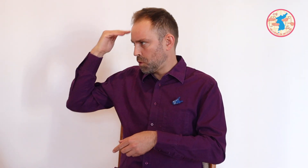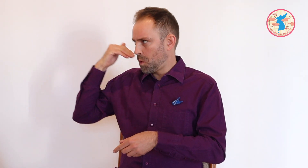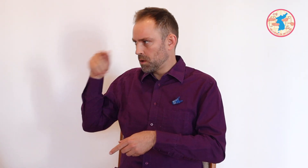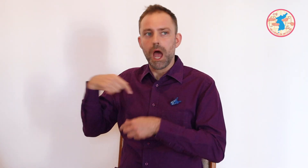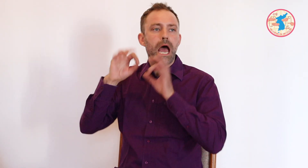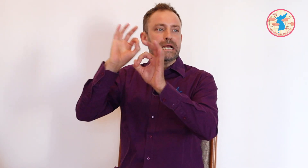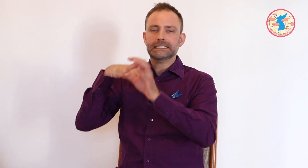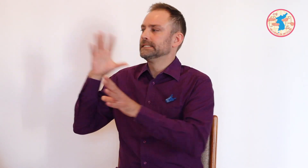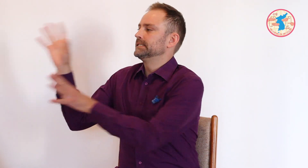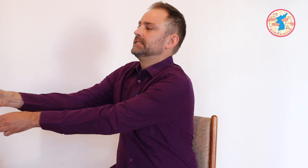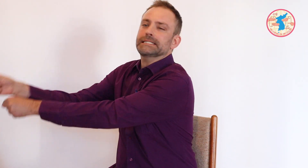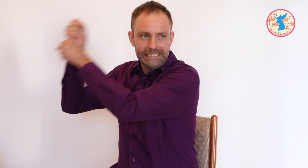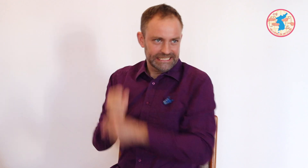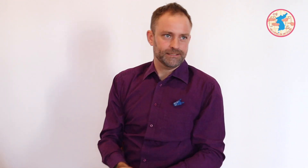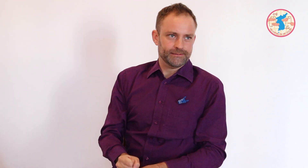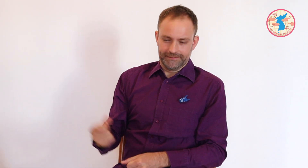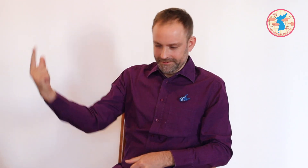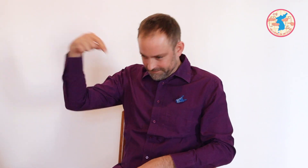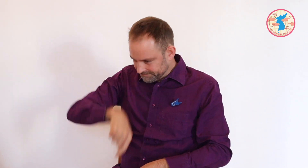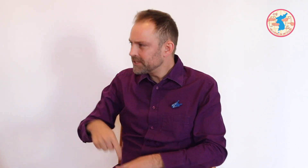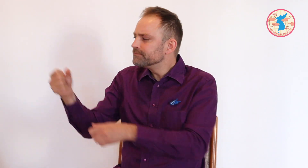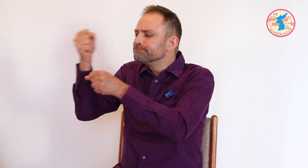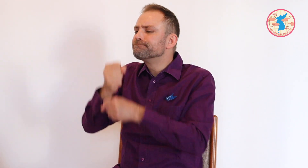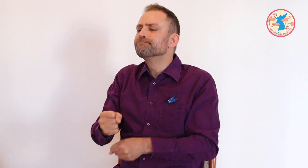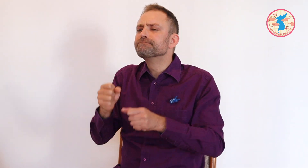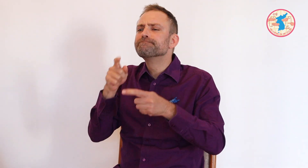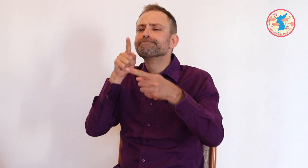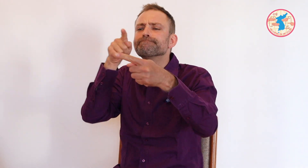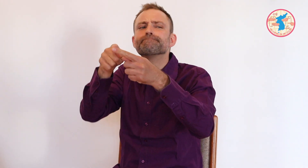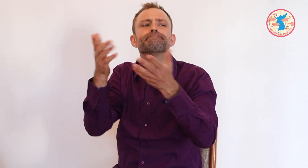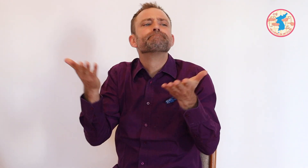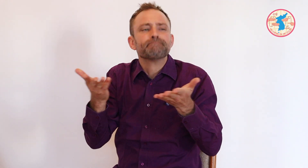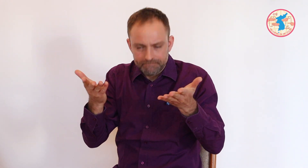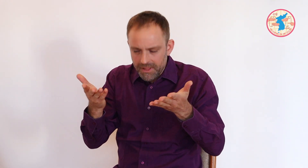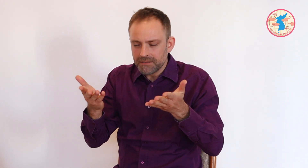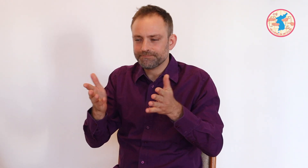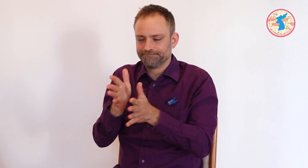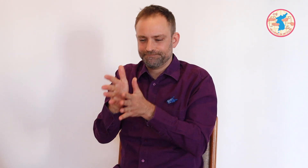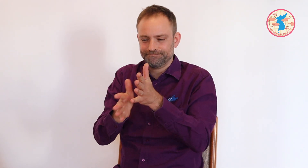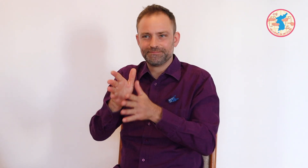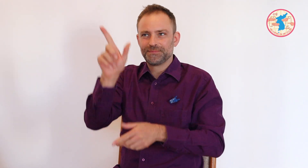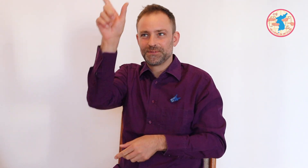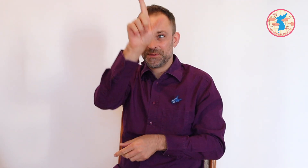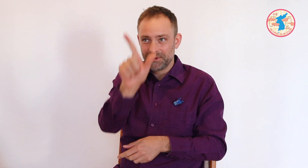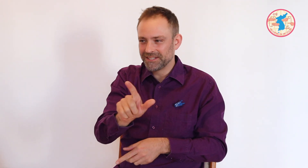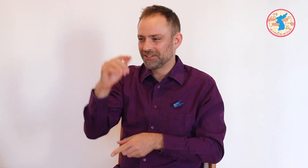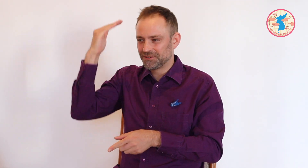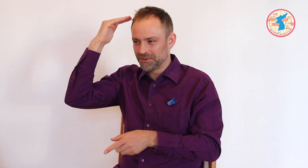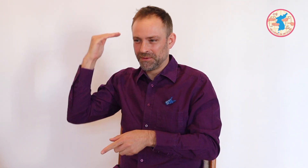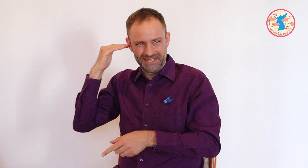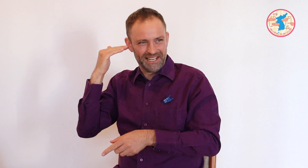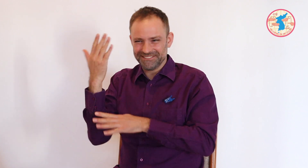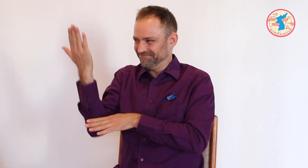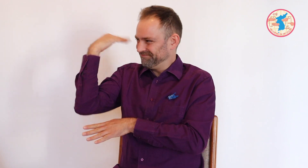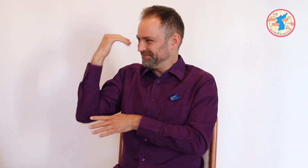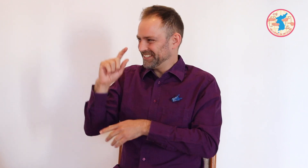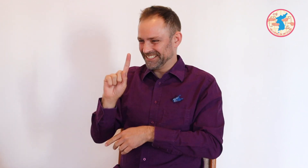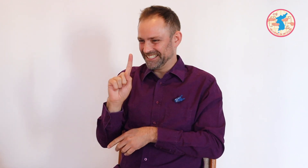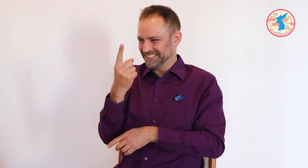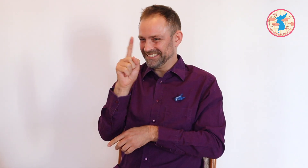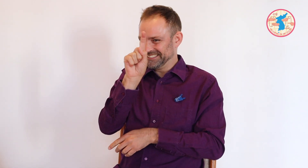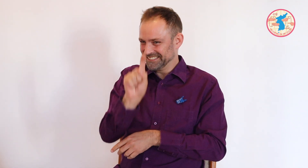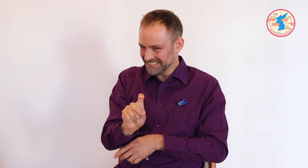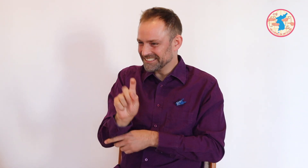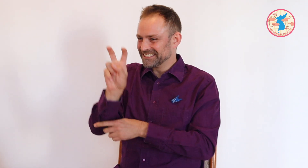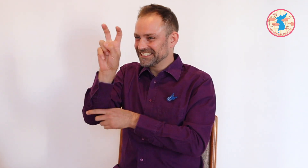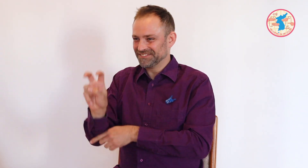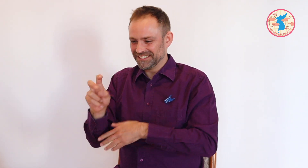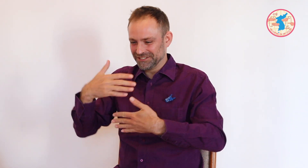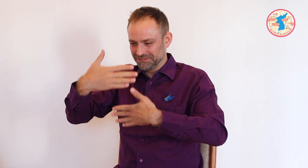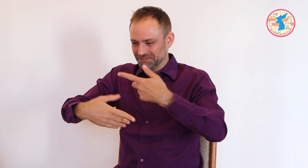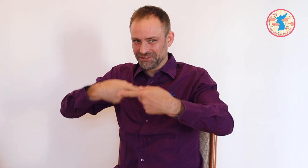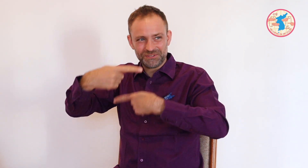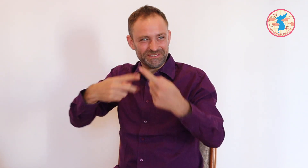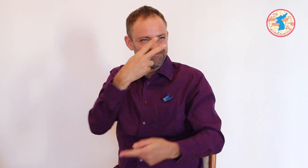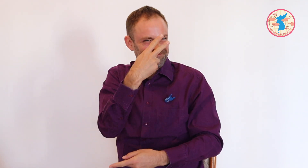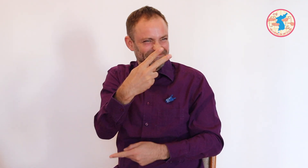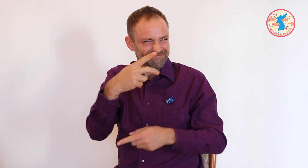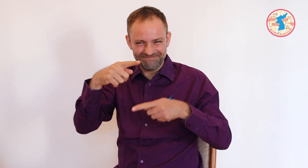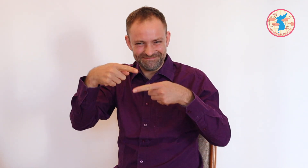Robert: After confirming she's from South Korea, I immediately secured her a role to facilitate the SonSueo projects (as seen in our 1st and 2nd series)